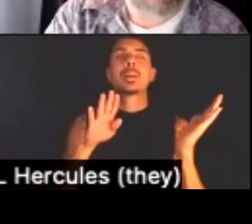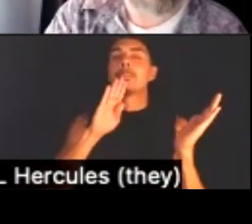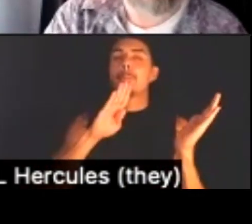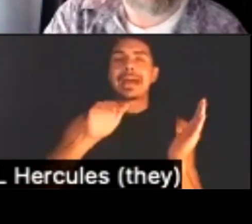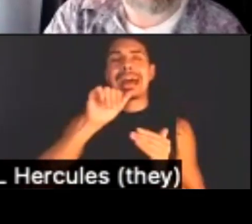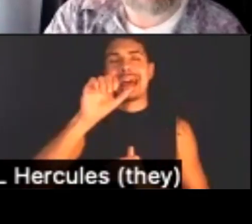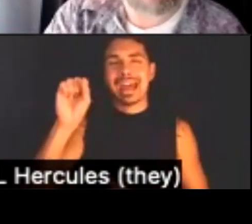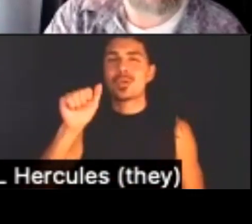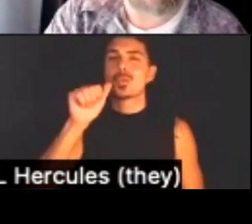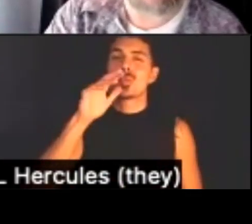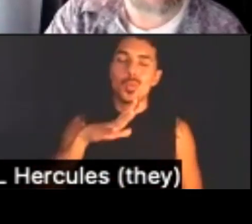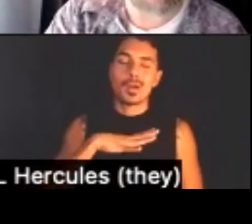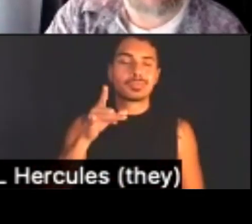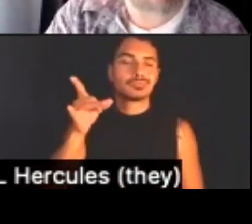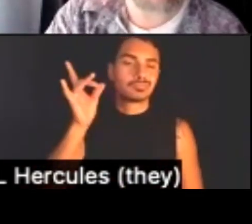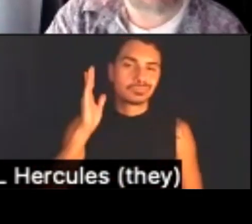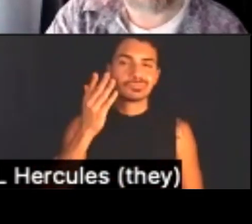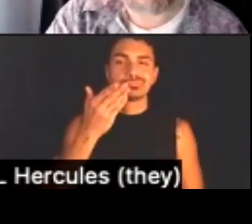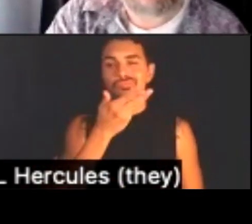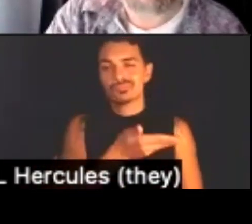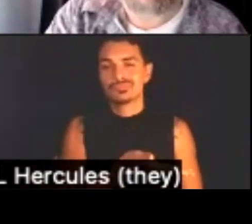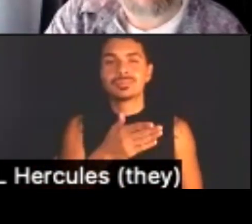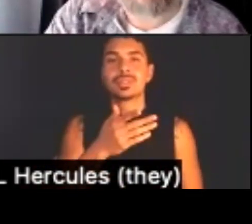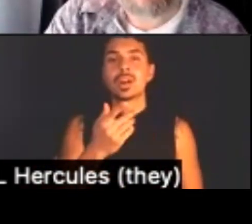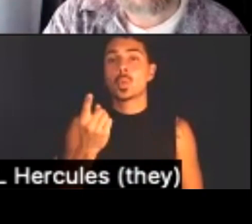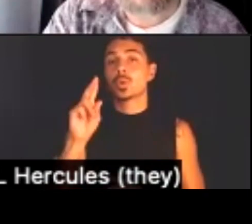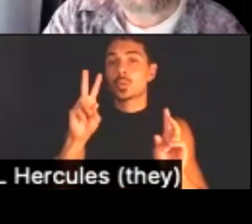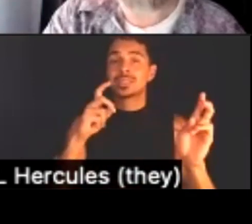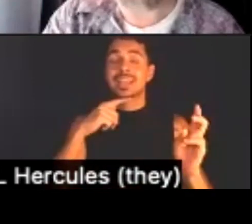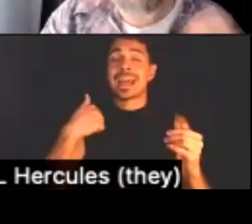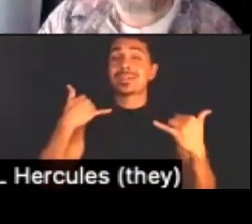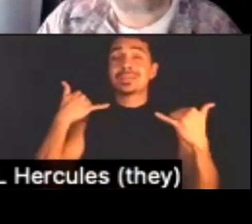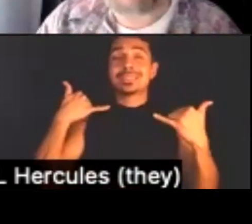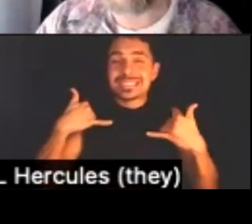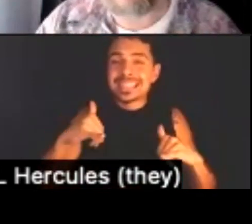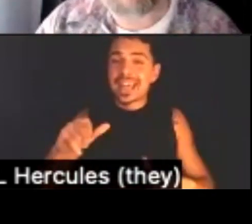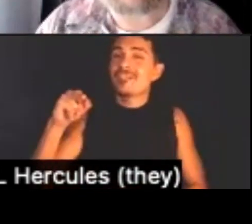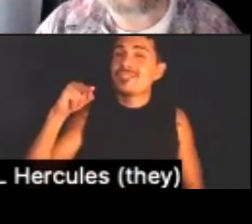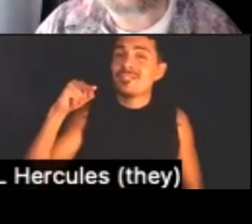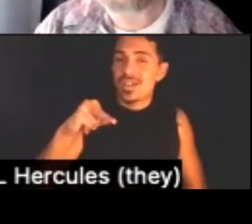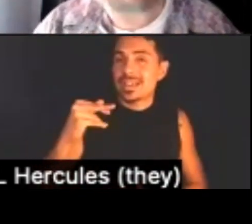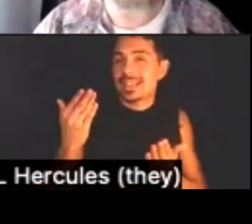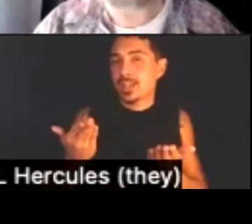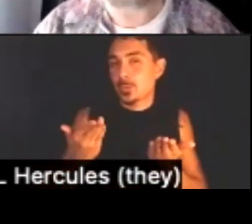one of her taglines is, "I'm still fucking here." And one of the things about resilience in trans folks